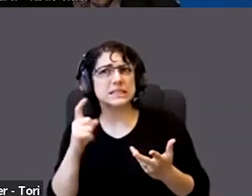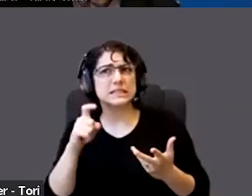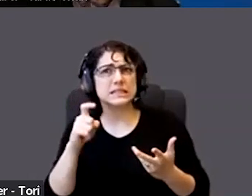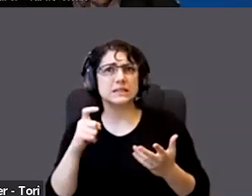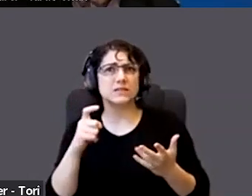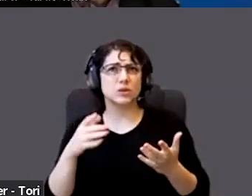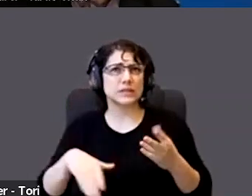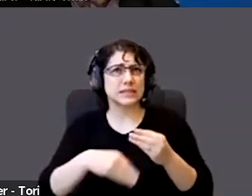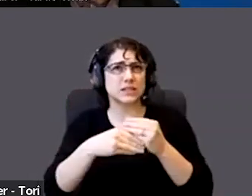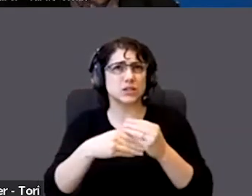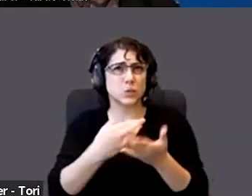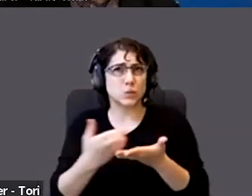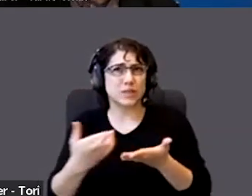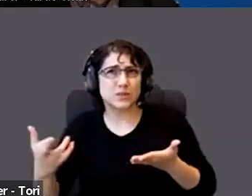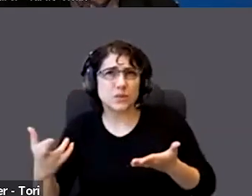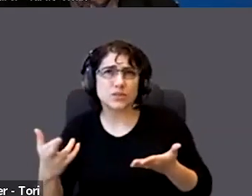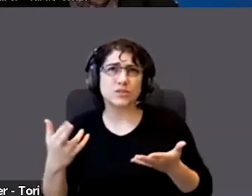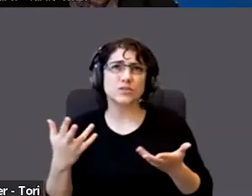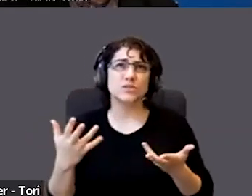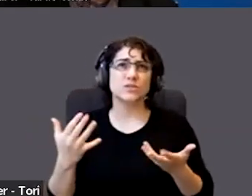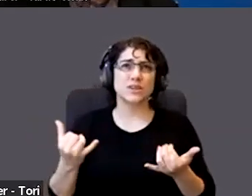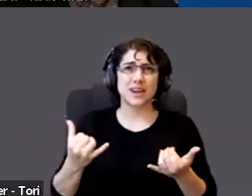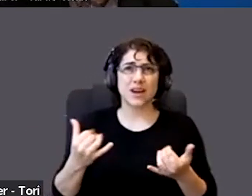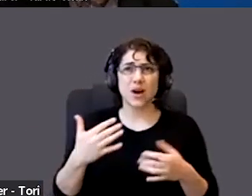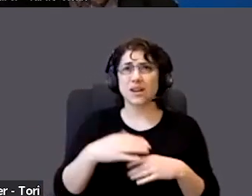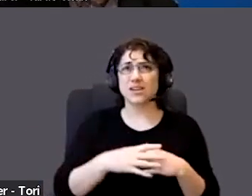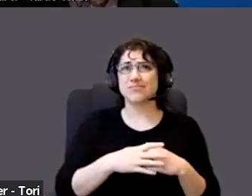especially in this era where there's sort of funding